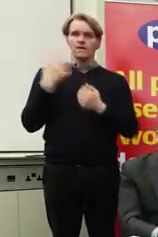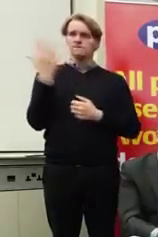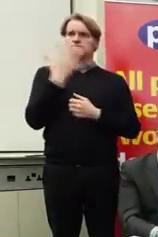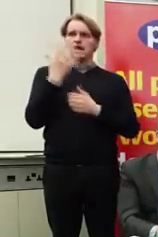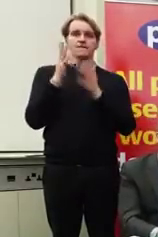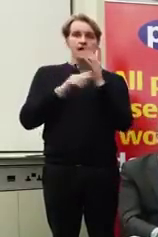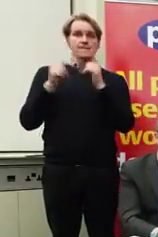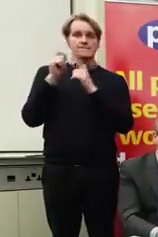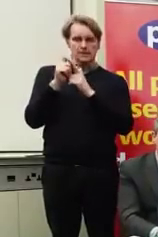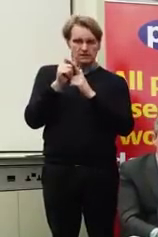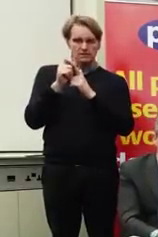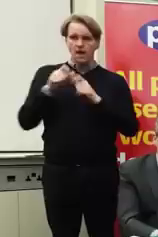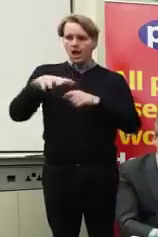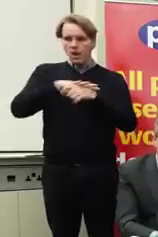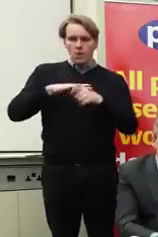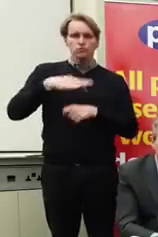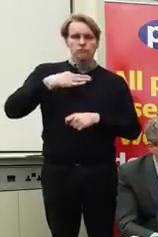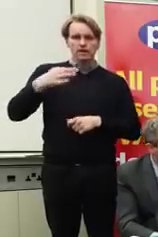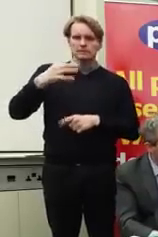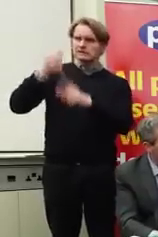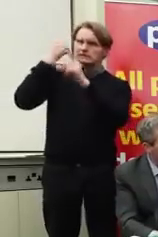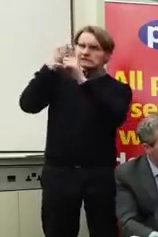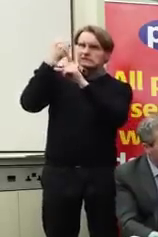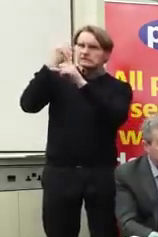our local reps to make the case to keep the tax office open in Stockton